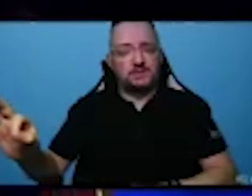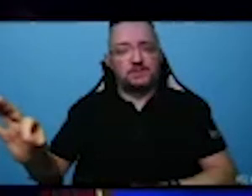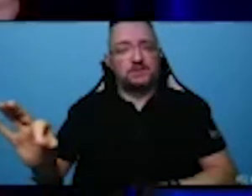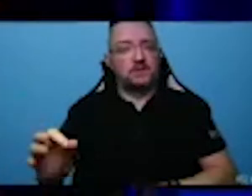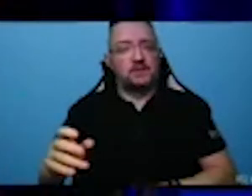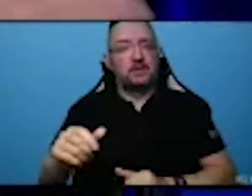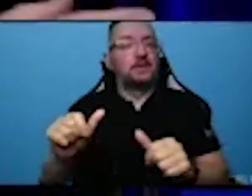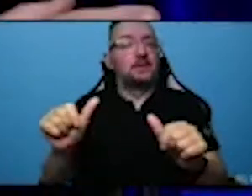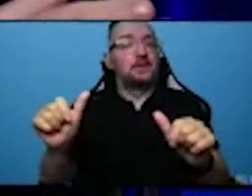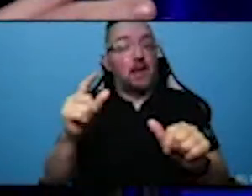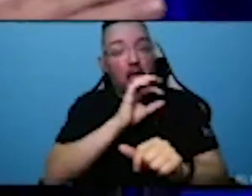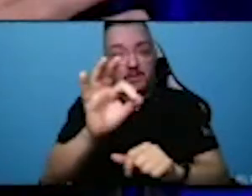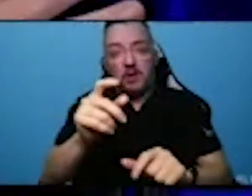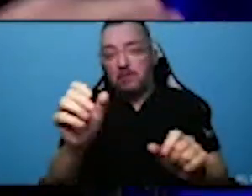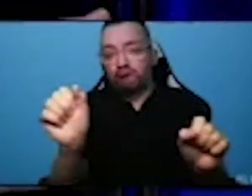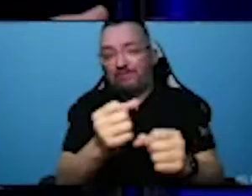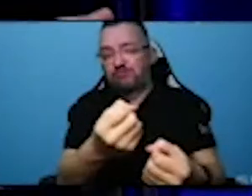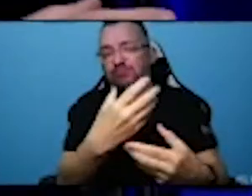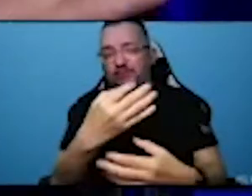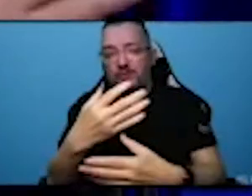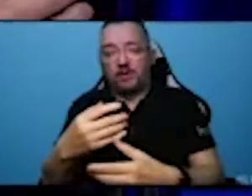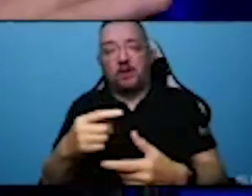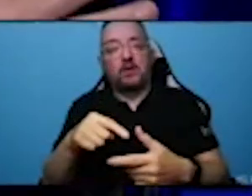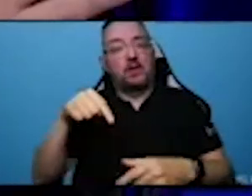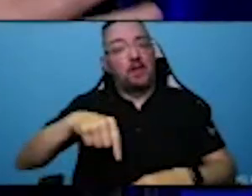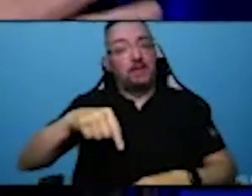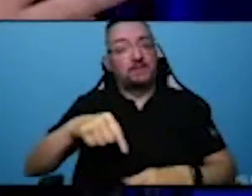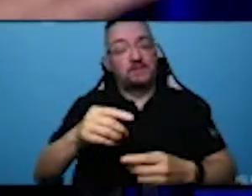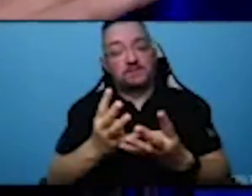The whole point of this Commission really, was to produce a series of recommendations